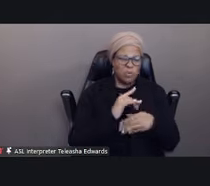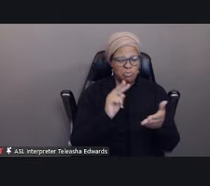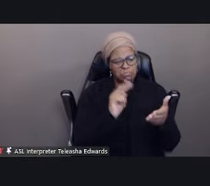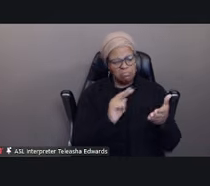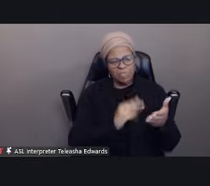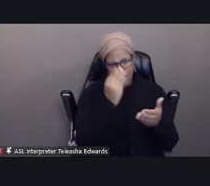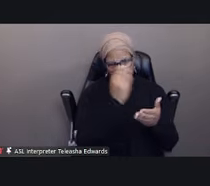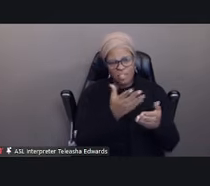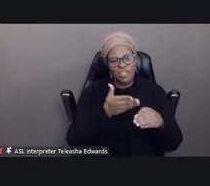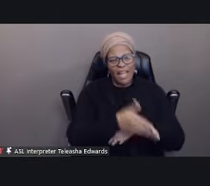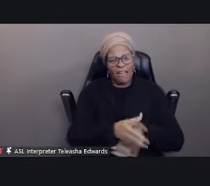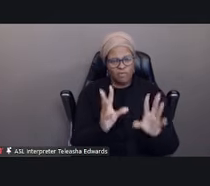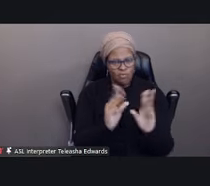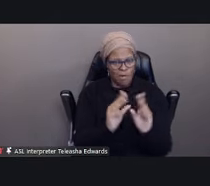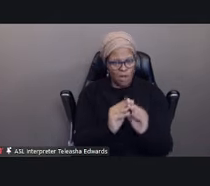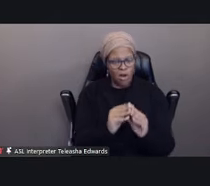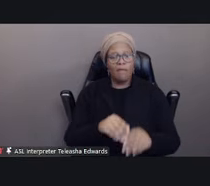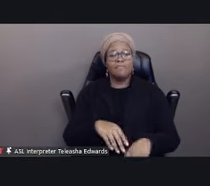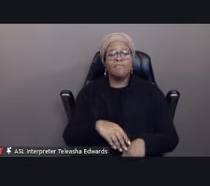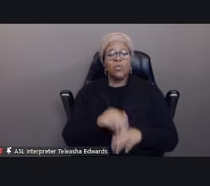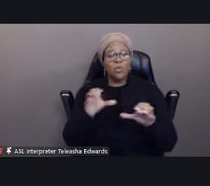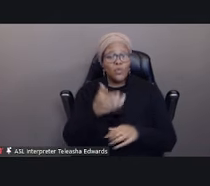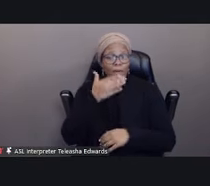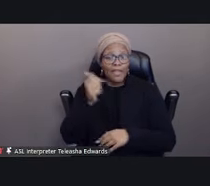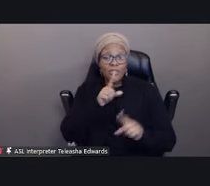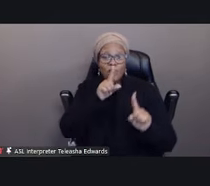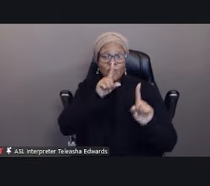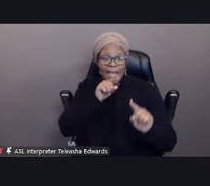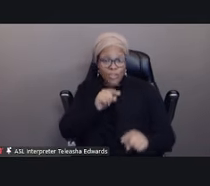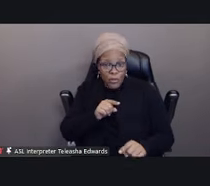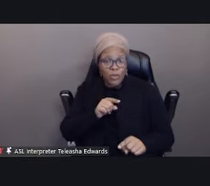our best to answer all of the questions. This will be a little bit of an iterative process,